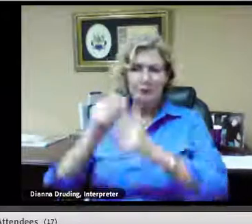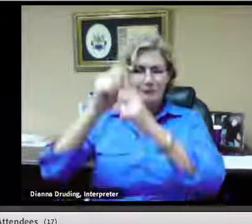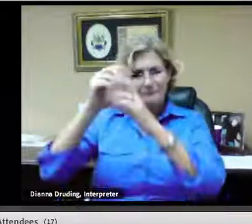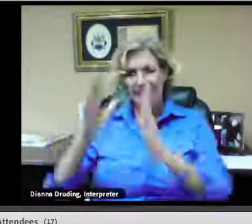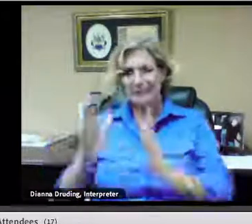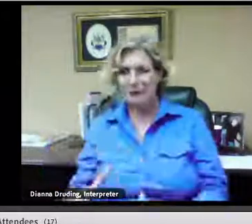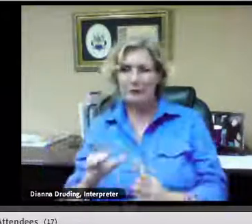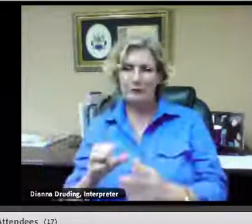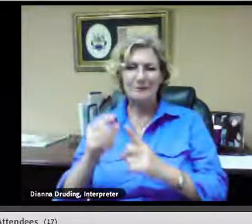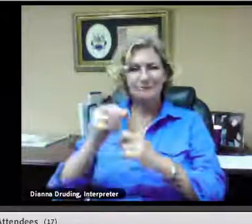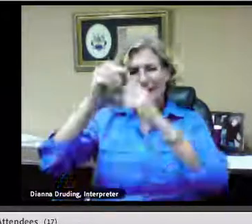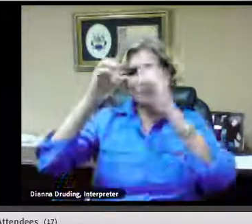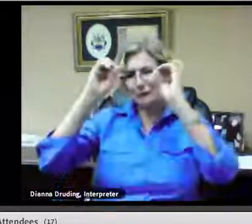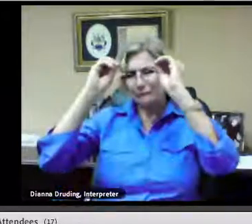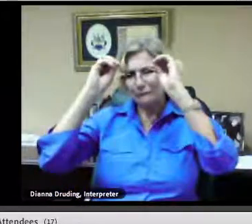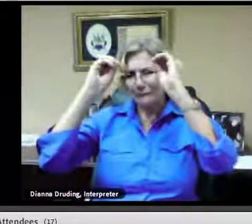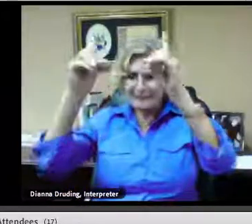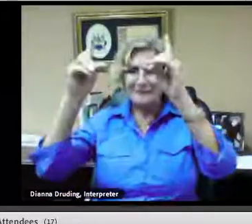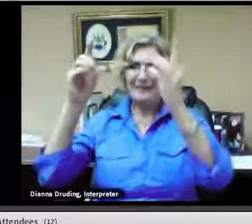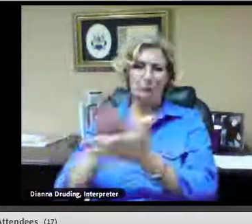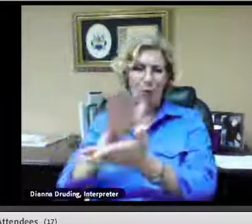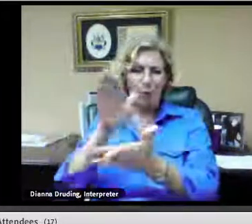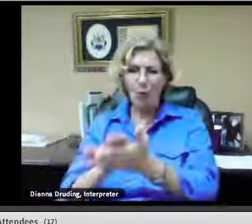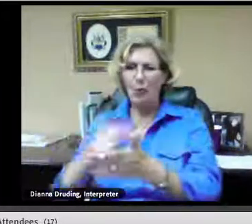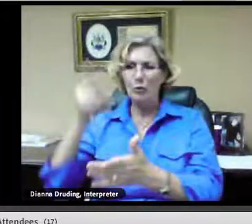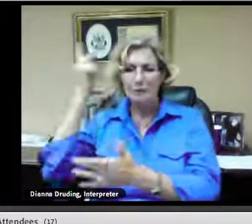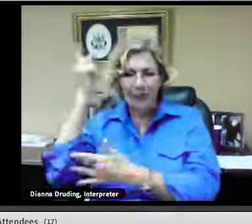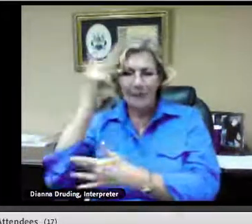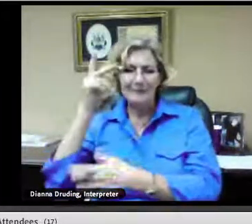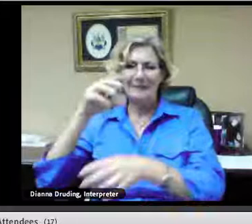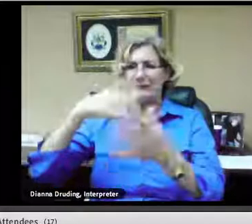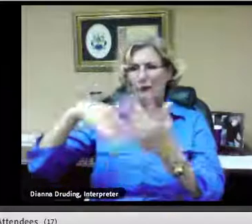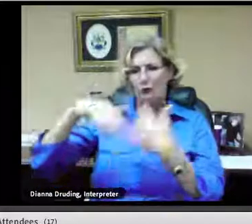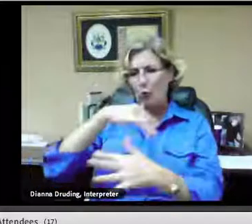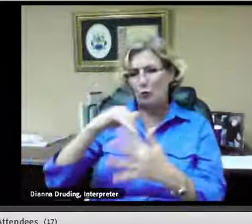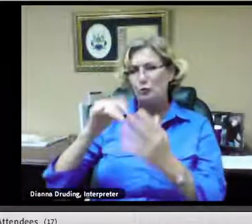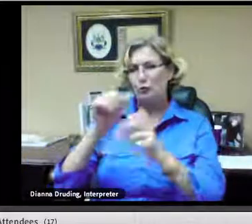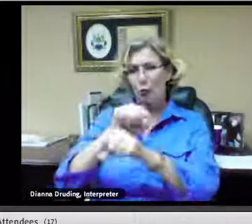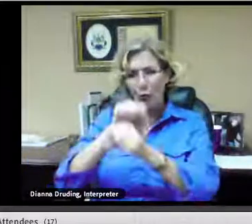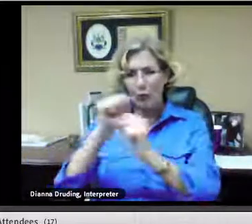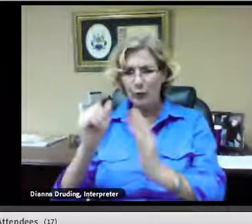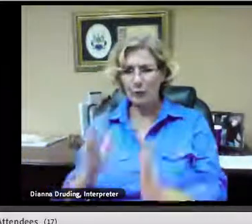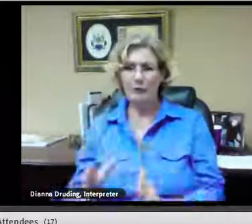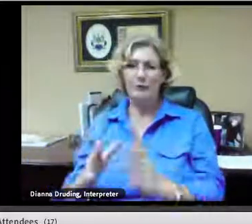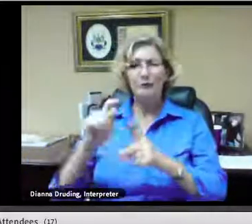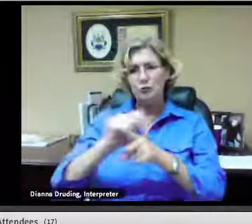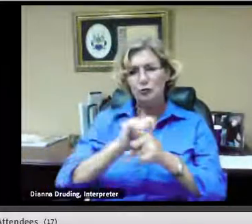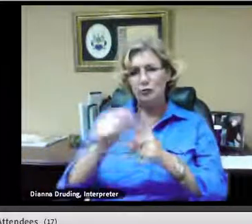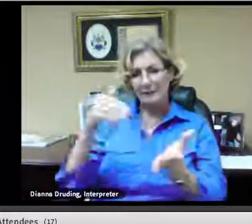social workers, training centers, sheltered workshops, you know, special transportation,